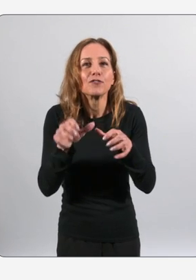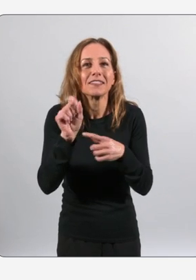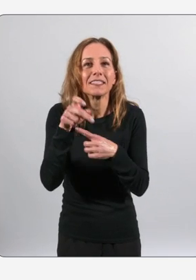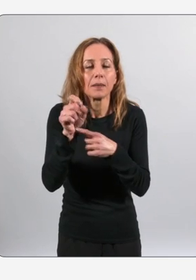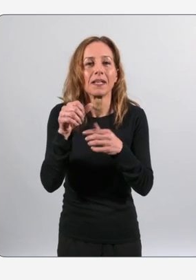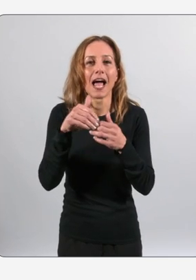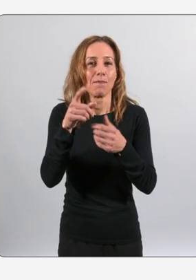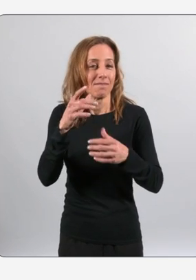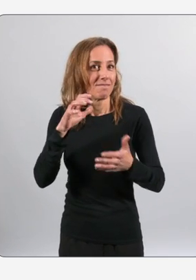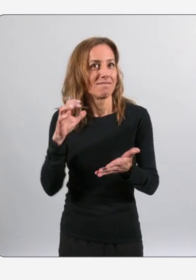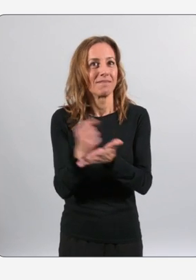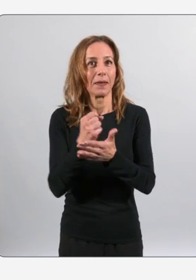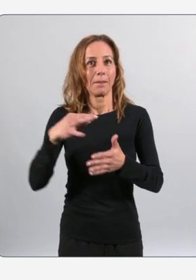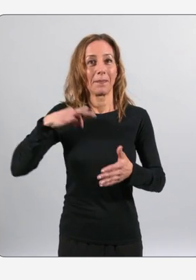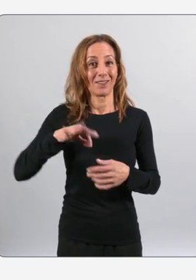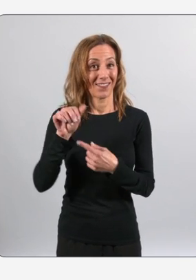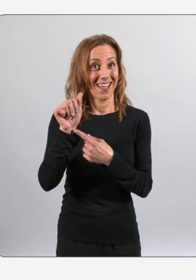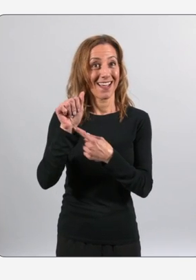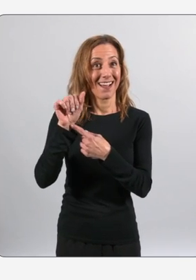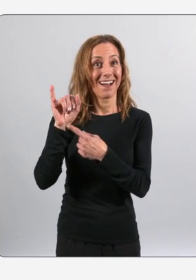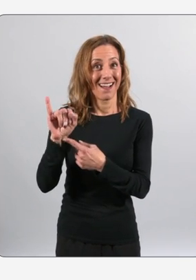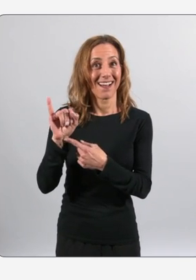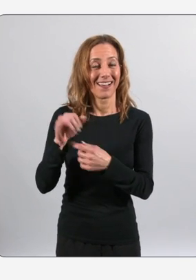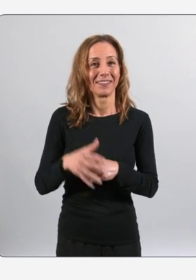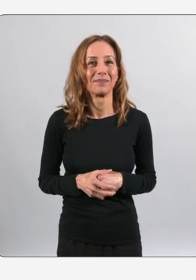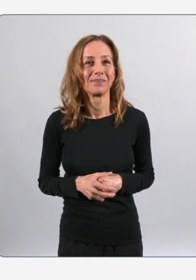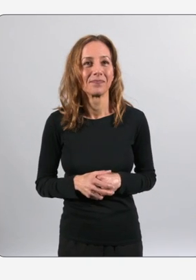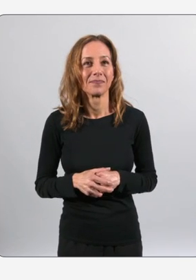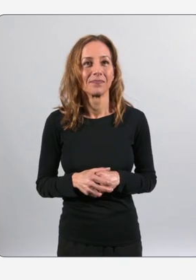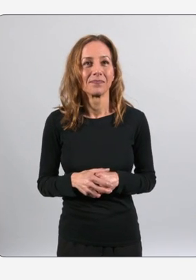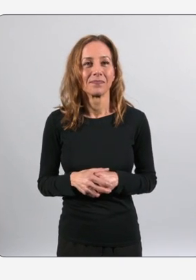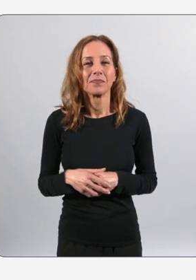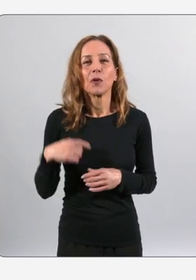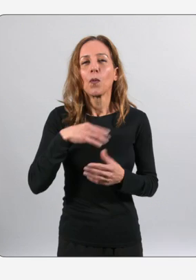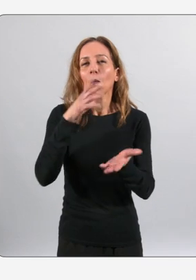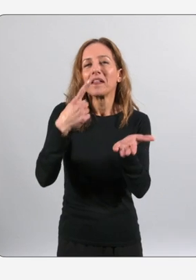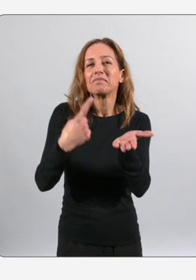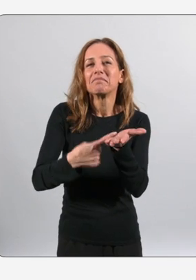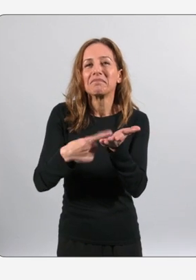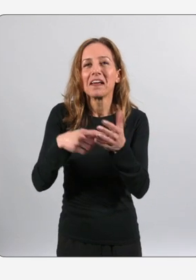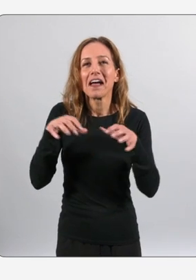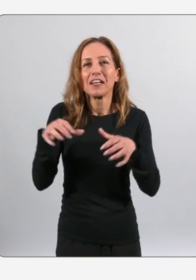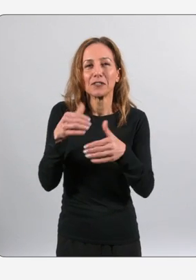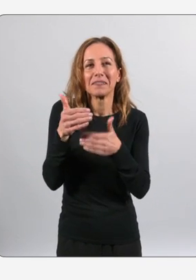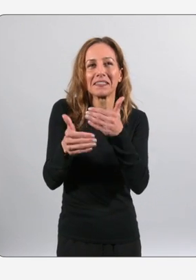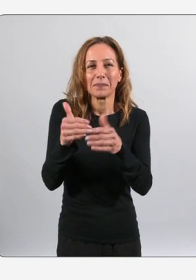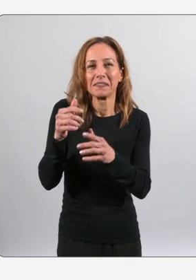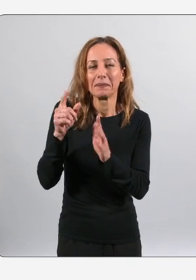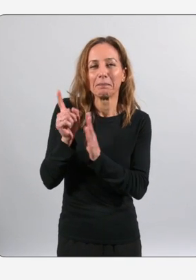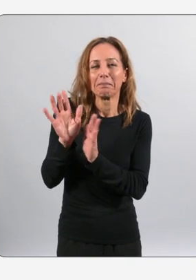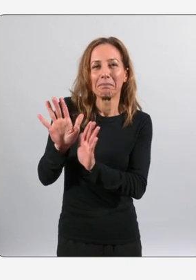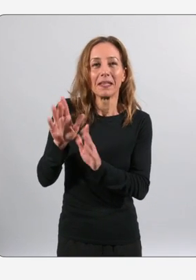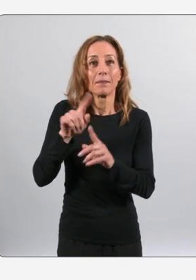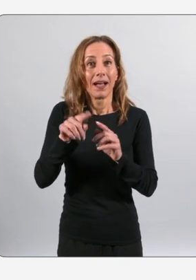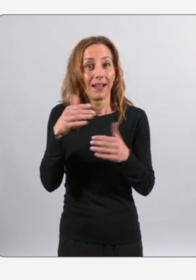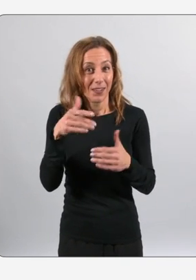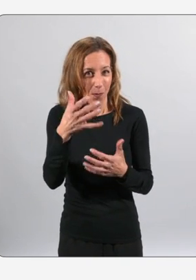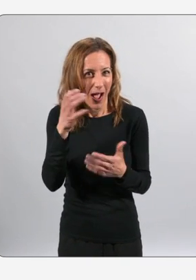AI like Philipp had been talking about earlier. So we're going to get to the actionable steps, but I'm guessing you probably want to hear all the cool product stuff first, right?